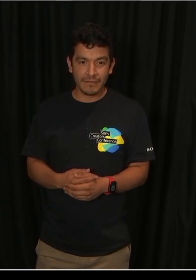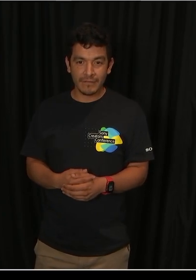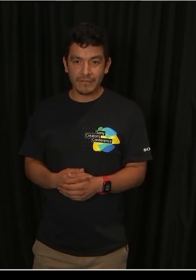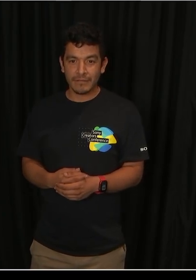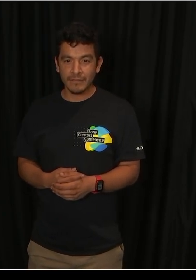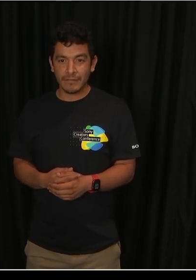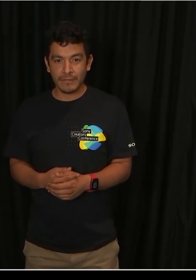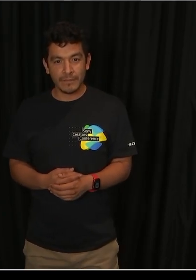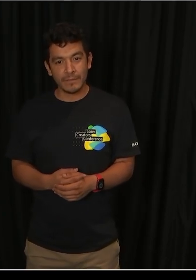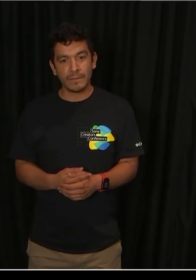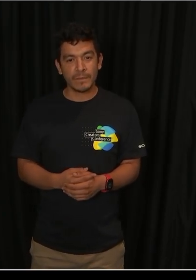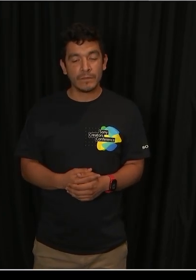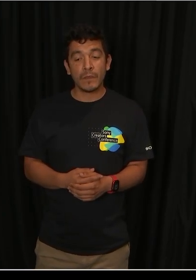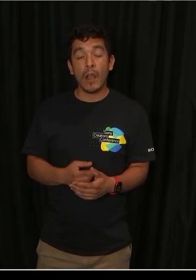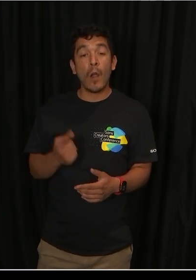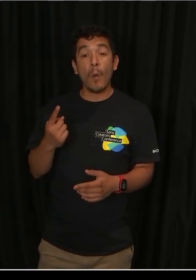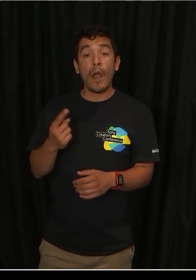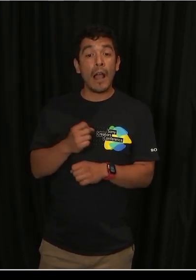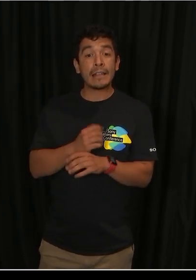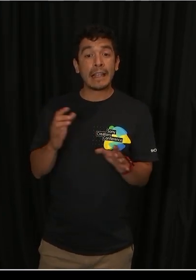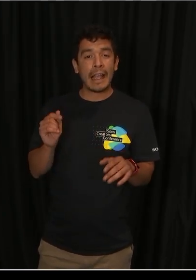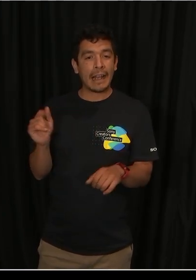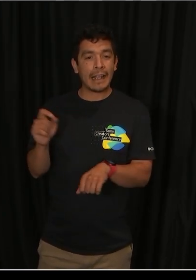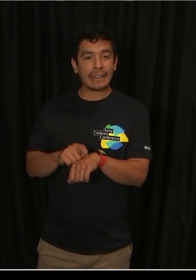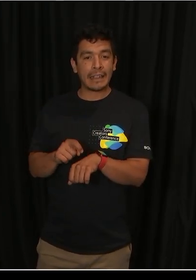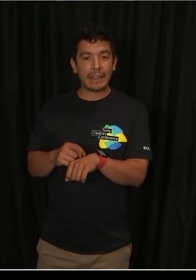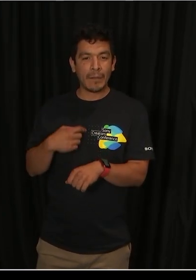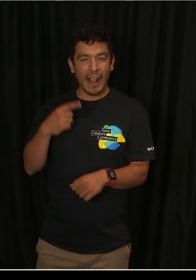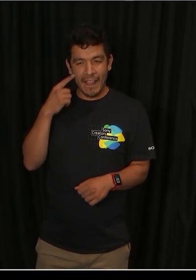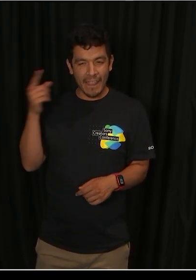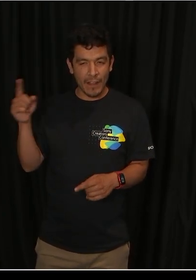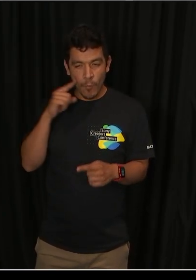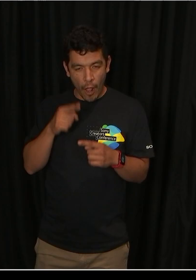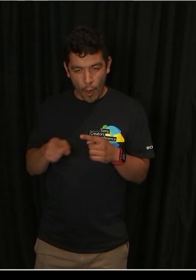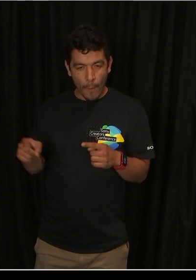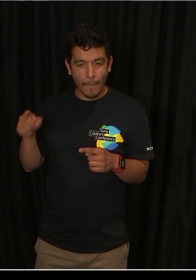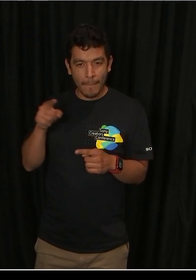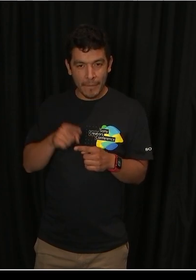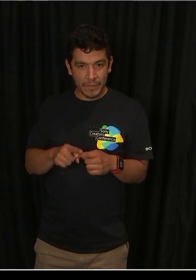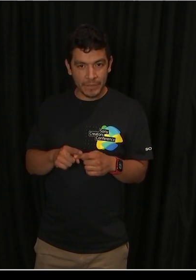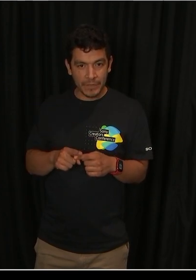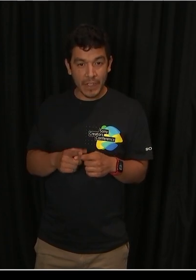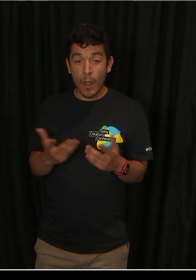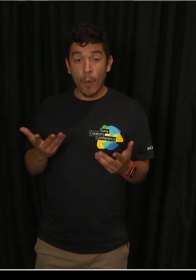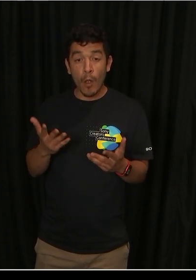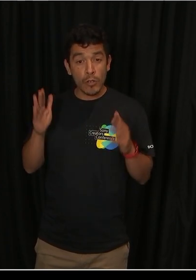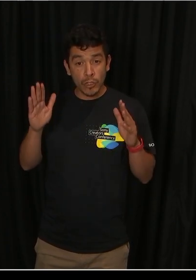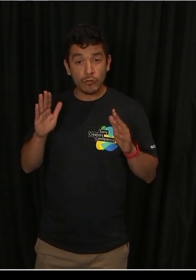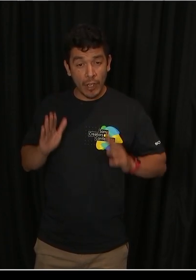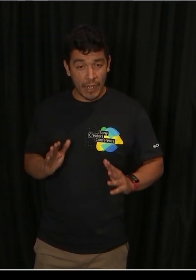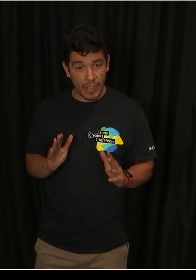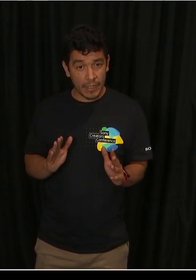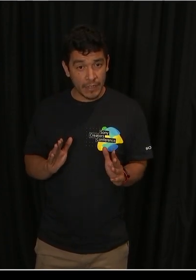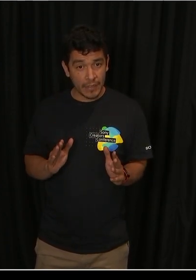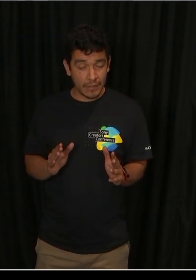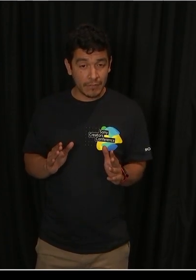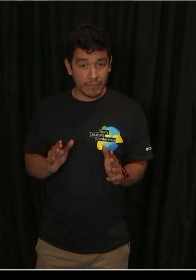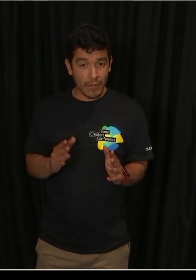So, one scene at a time, I think these will loop. What was great about what we learned here